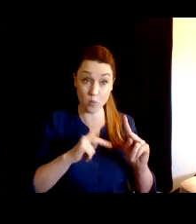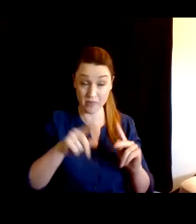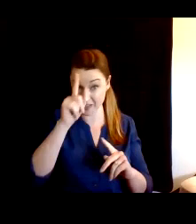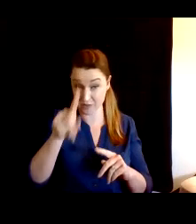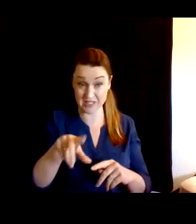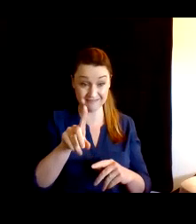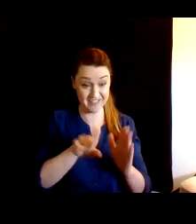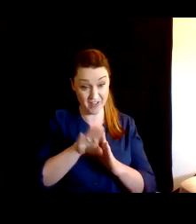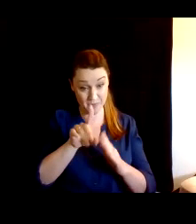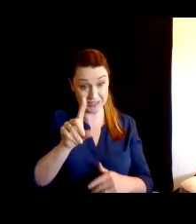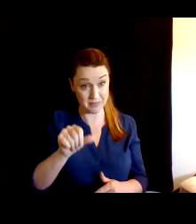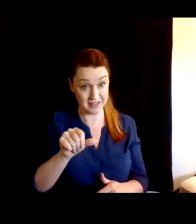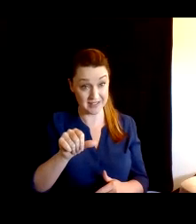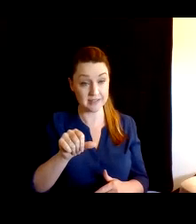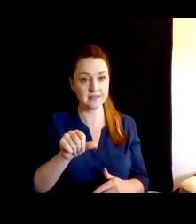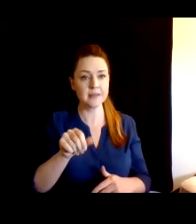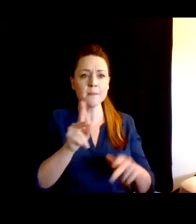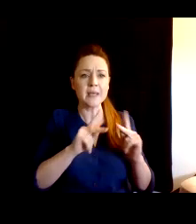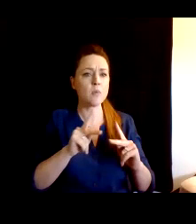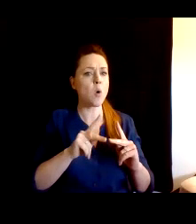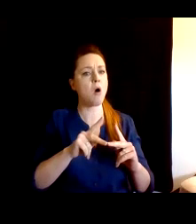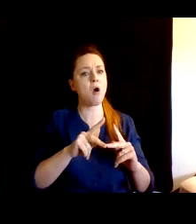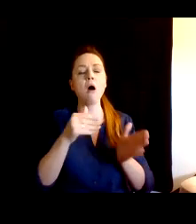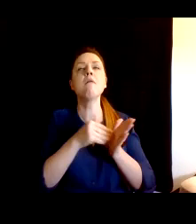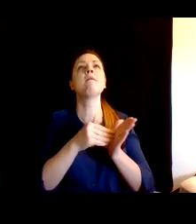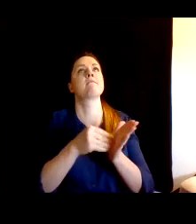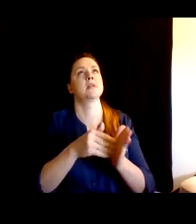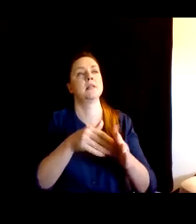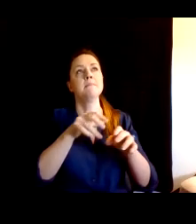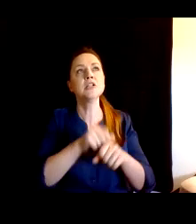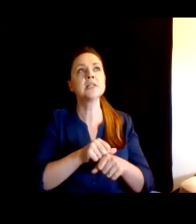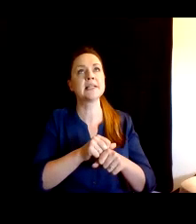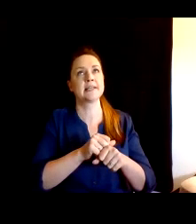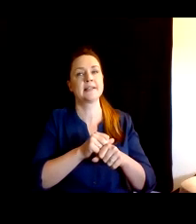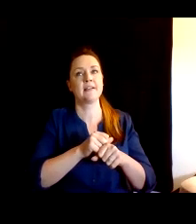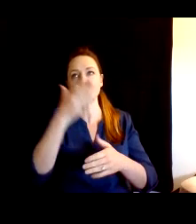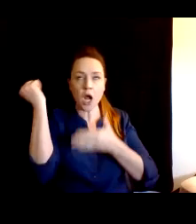and developmental disabilities are habitually excluded from decision-making spaces and positions